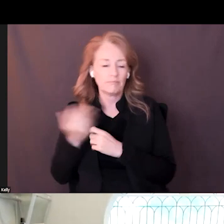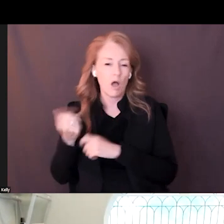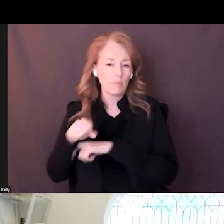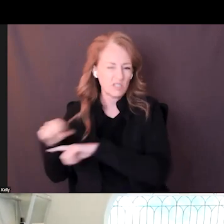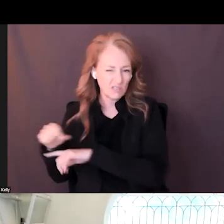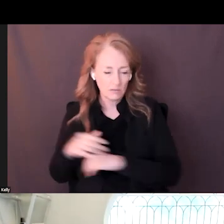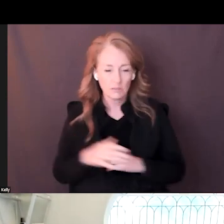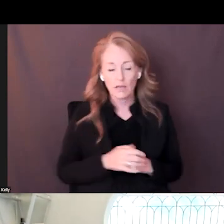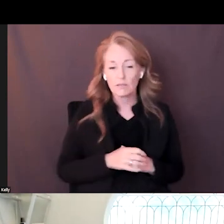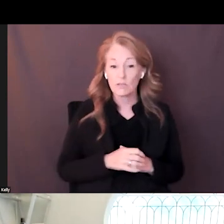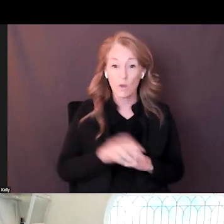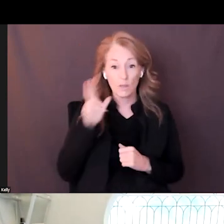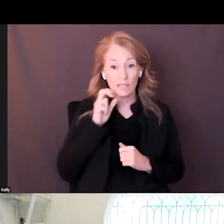THAT I WROTE DOWN.